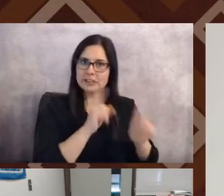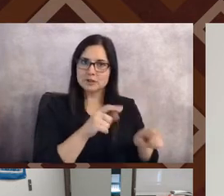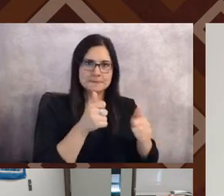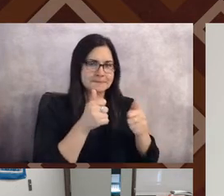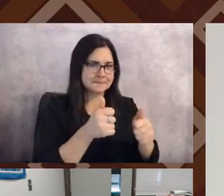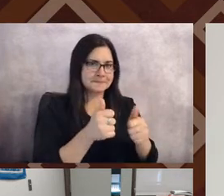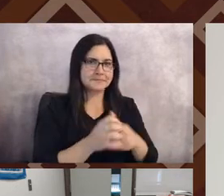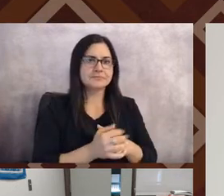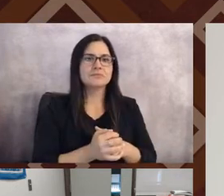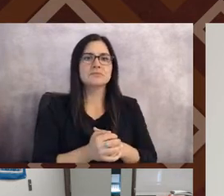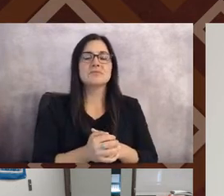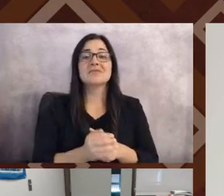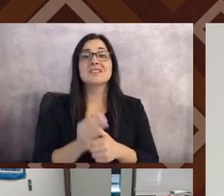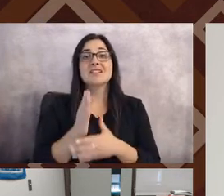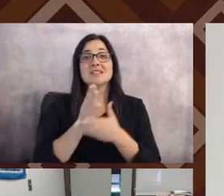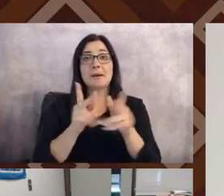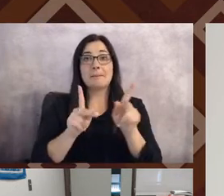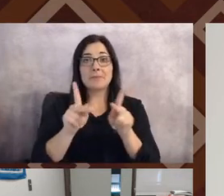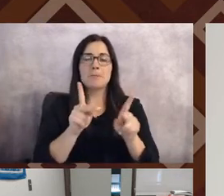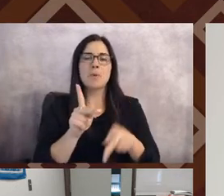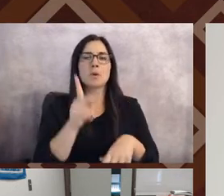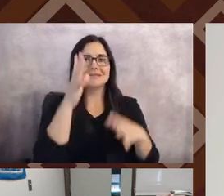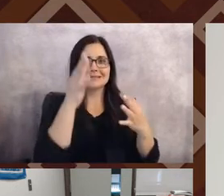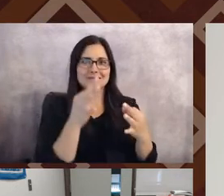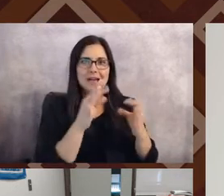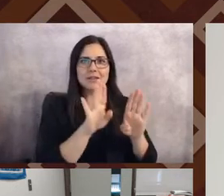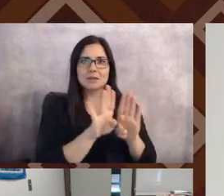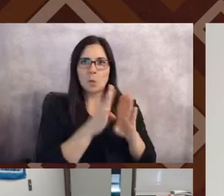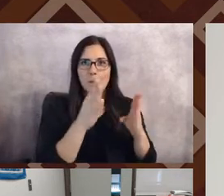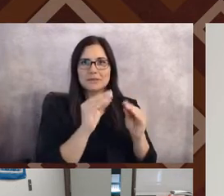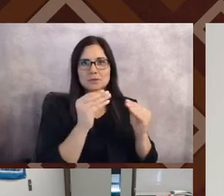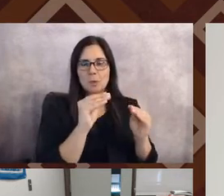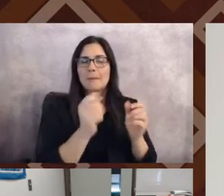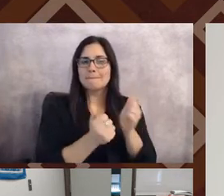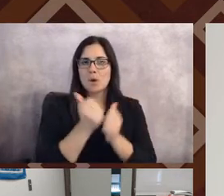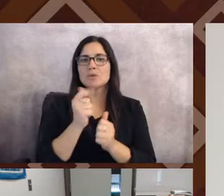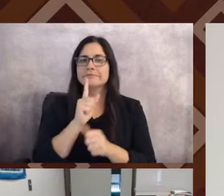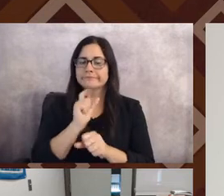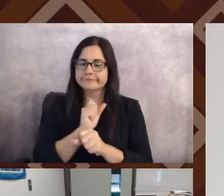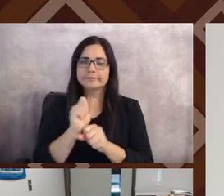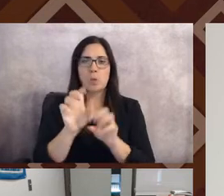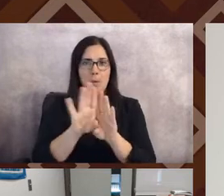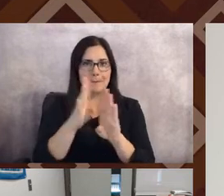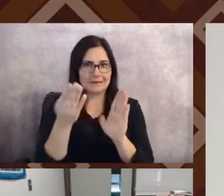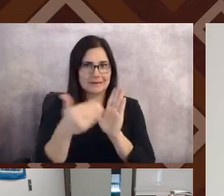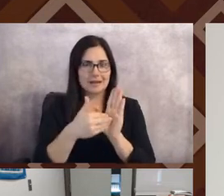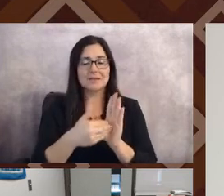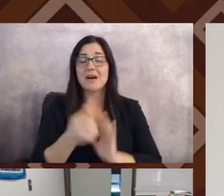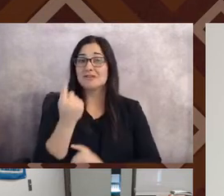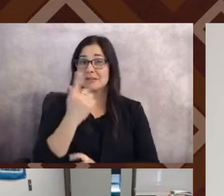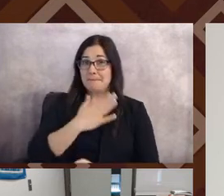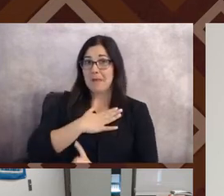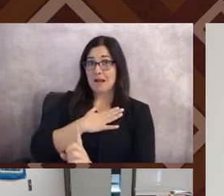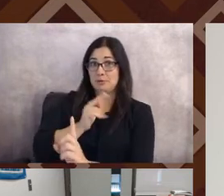I think some people will reopen and obviously the majority did reopen, but the way I look at it, I'm not reopening